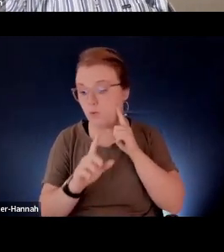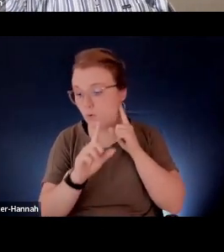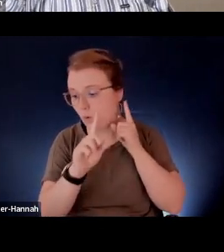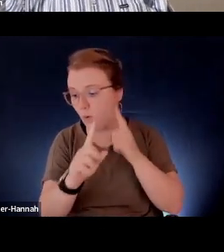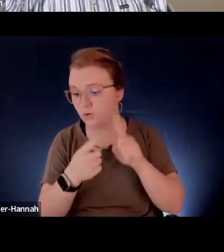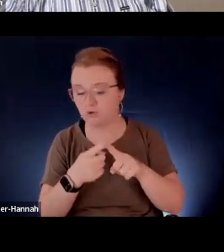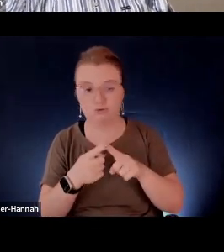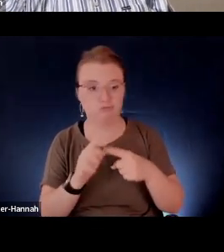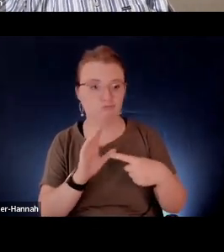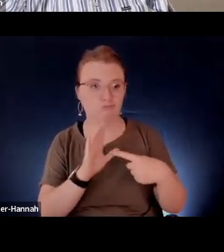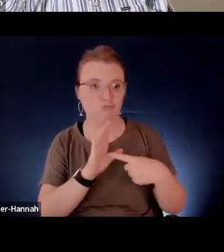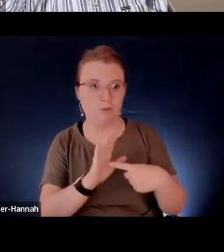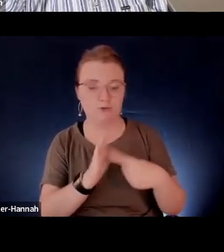many, many, many different ways.